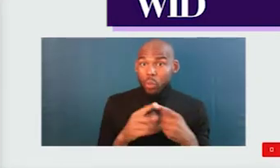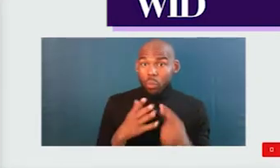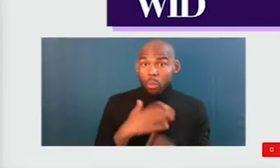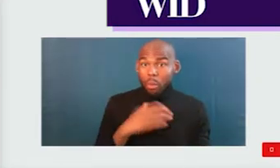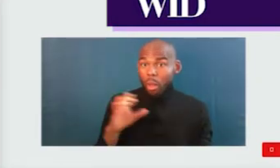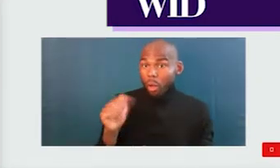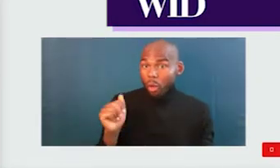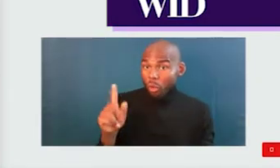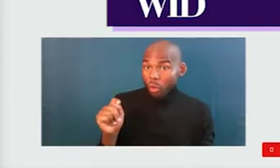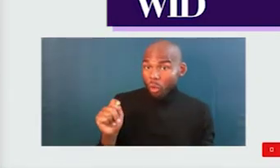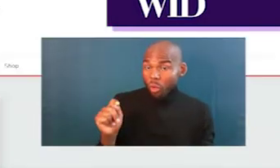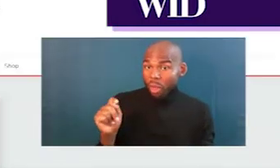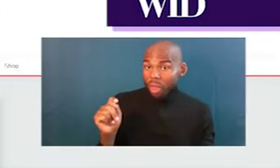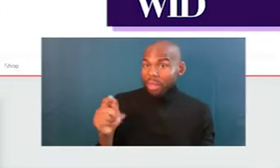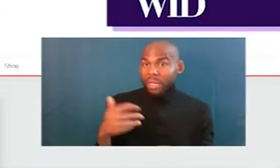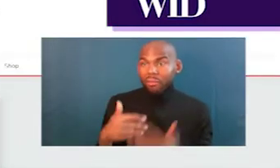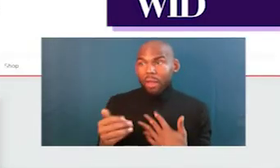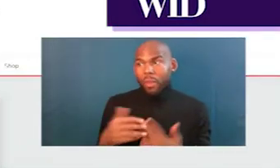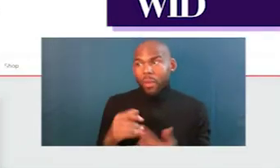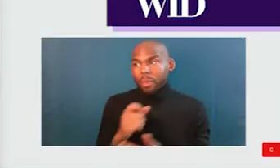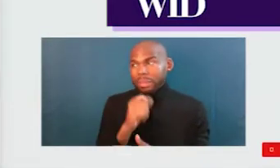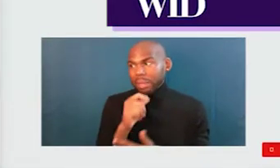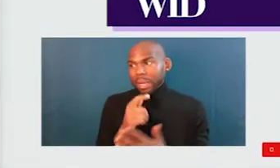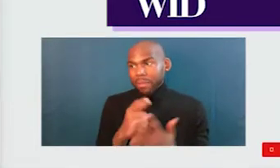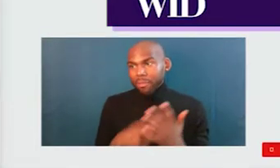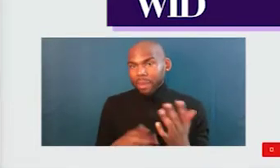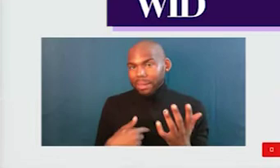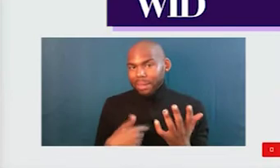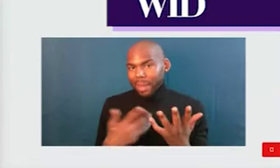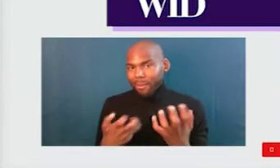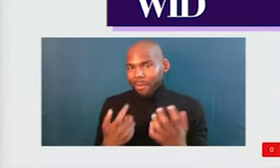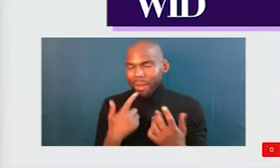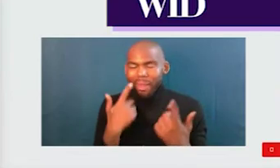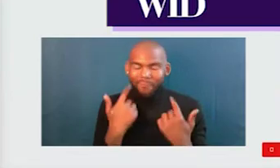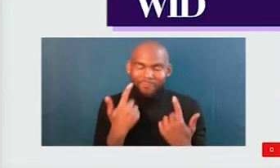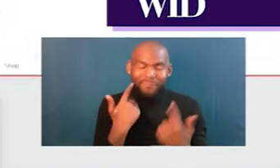Even though it's not saying soap?